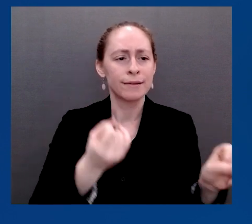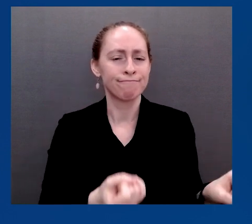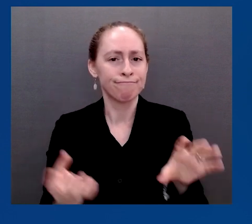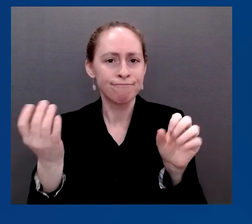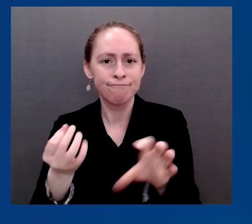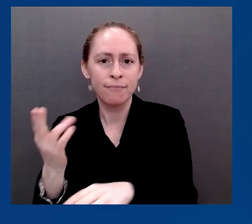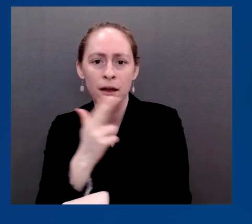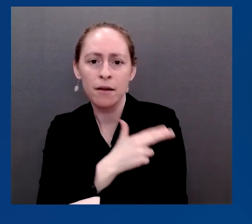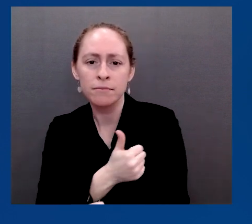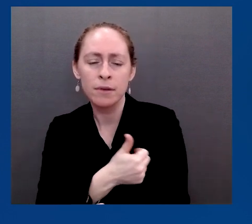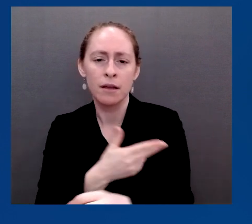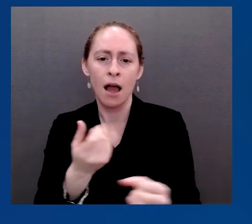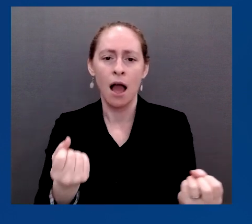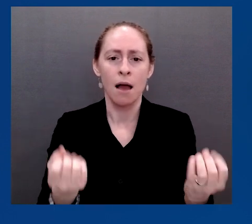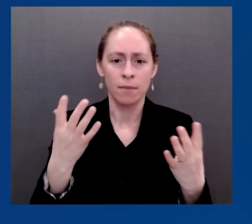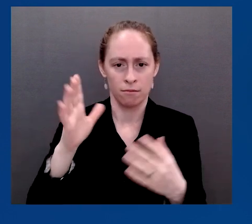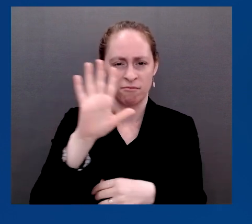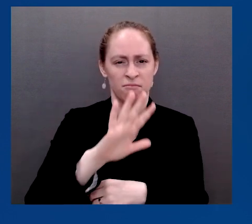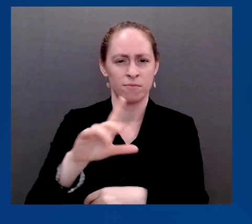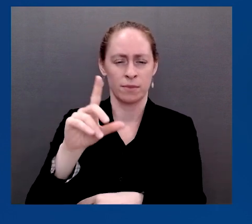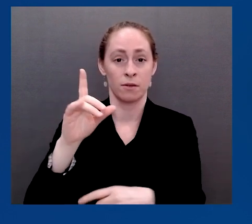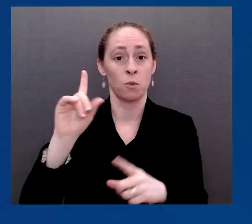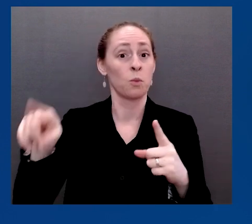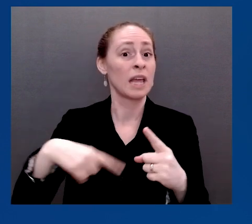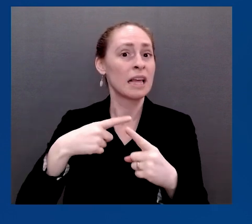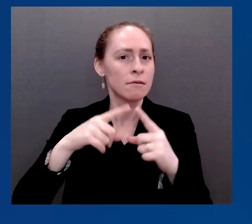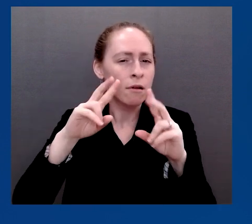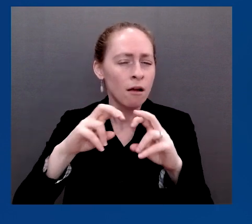there was a 45-fold higher likelihood